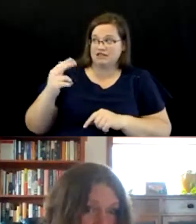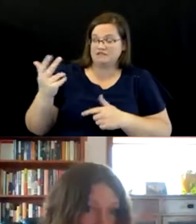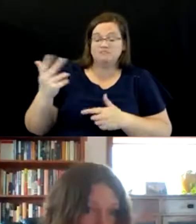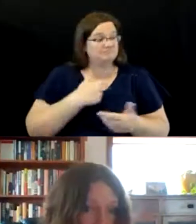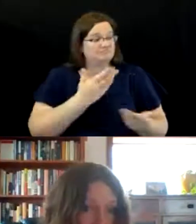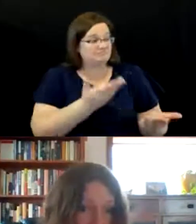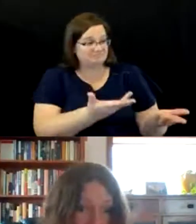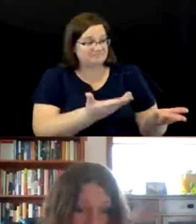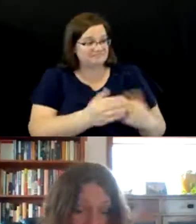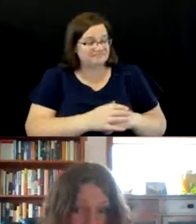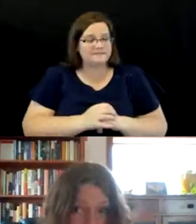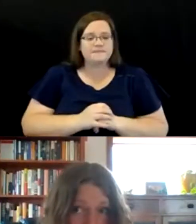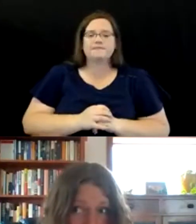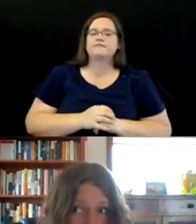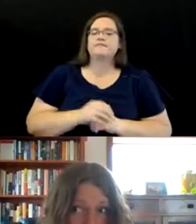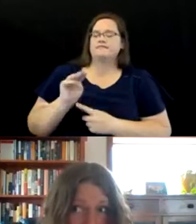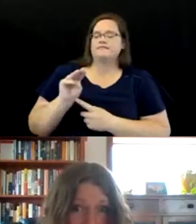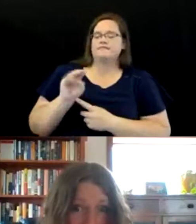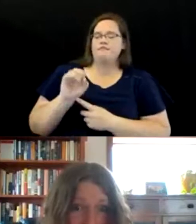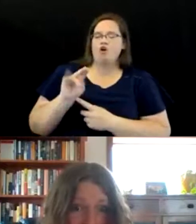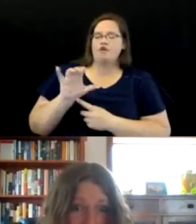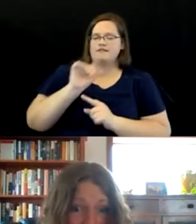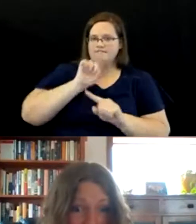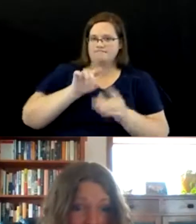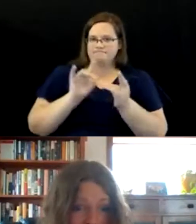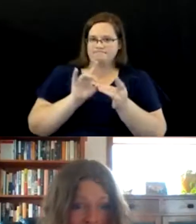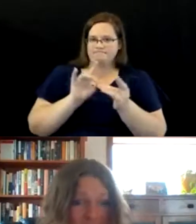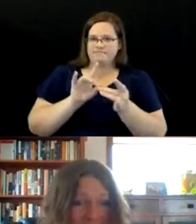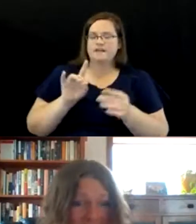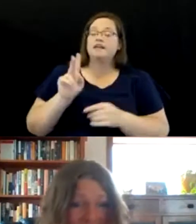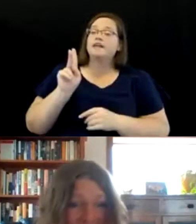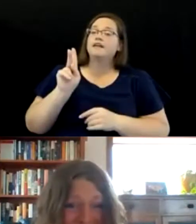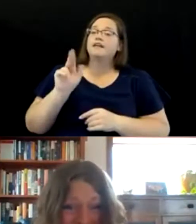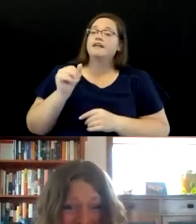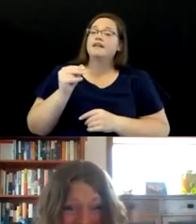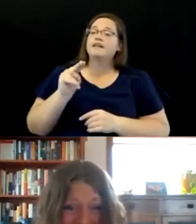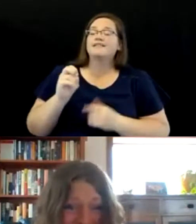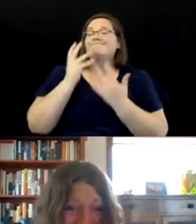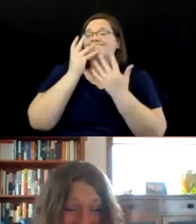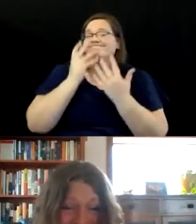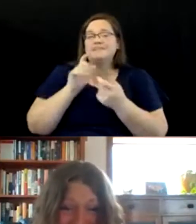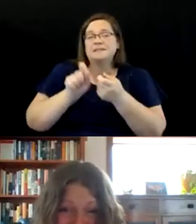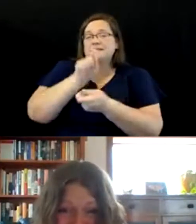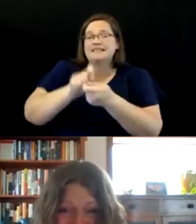Monica: Okay. I think, Katharine, there's not a date specifically